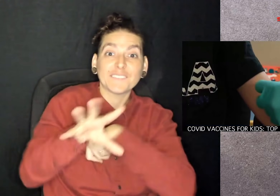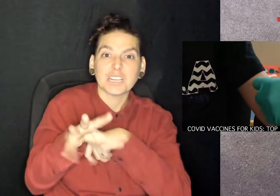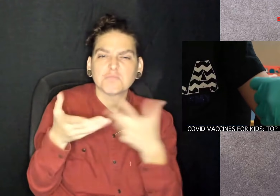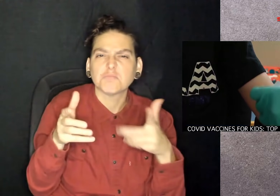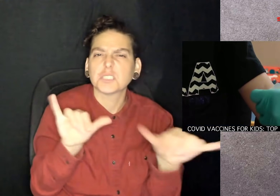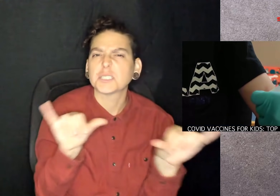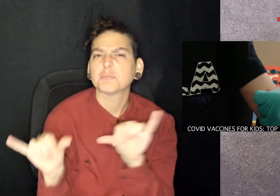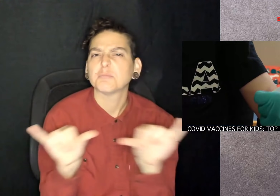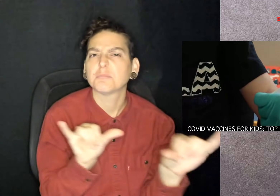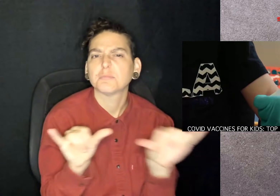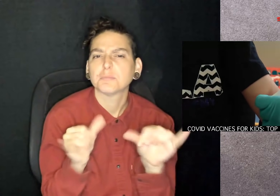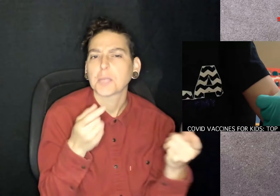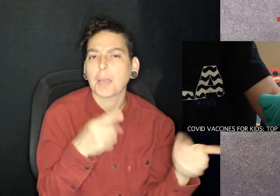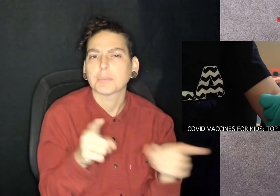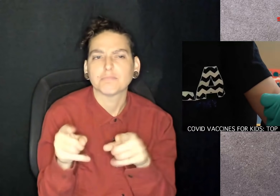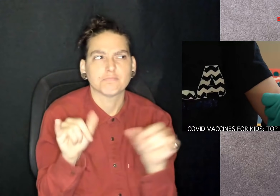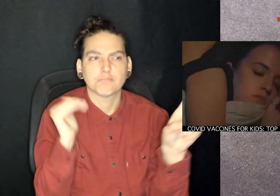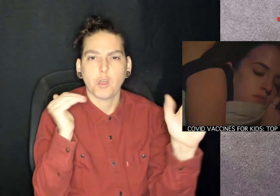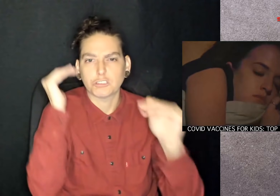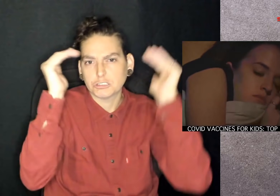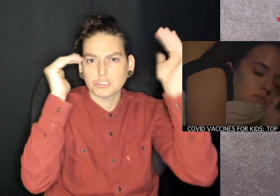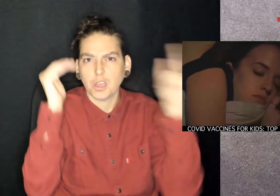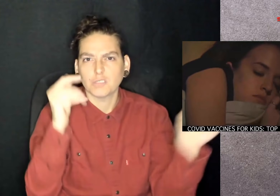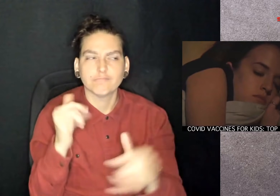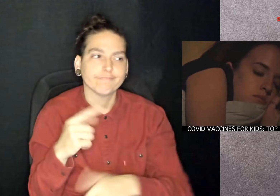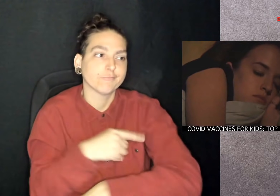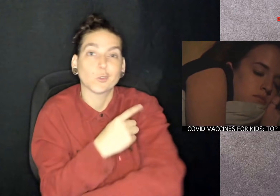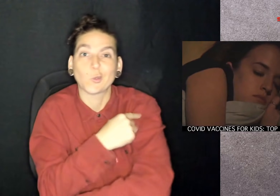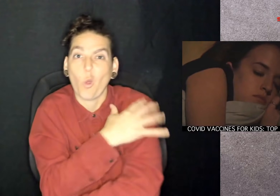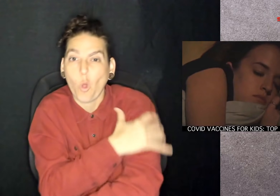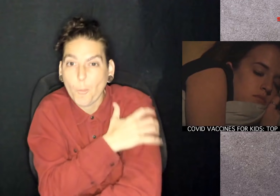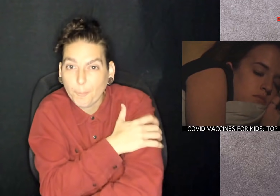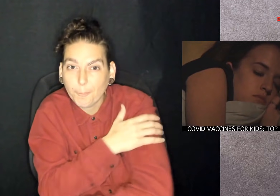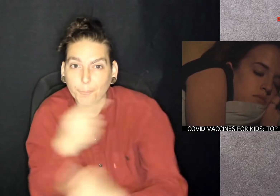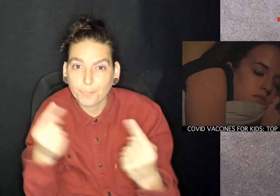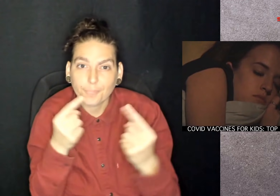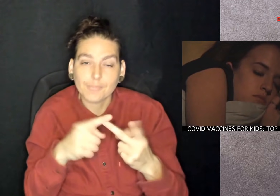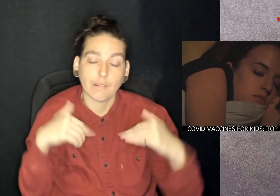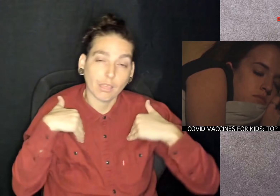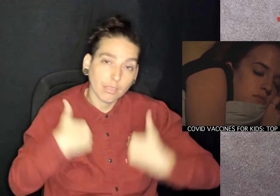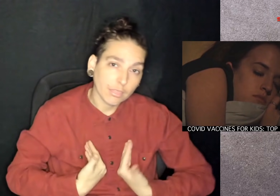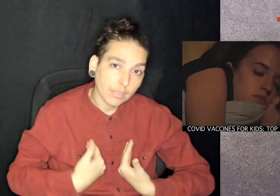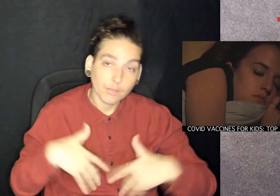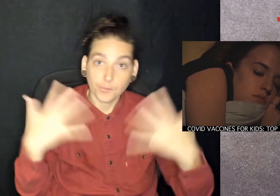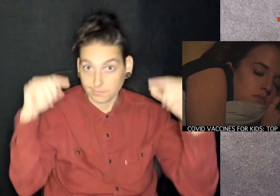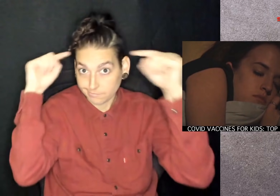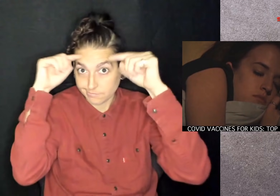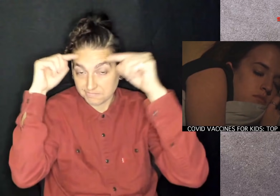experts say the side effects are similar to what happens to adults a sore arm tiredness